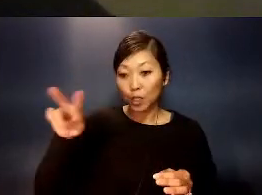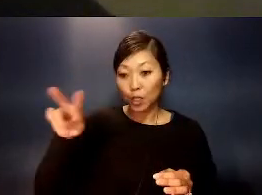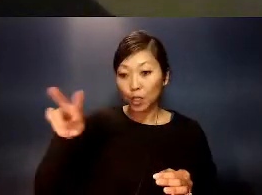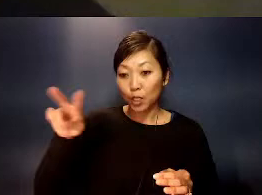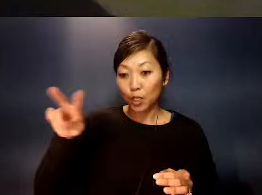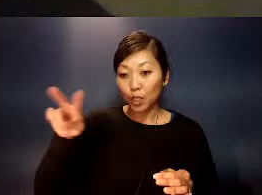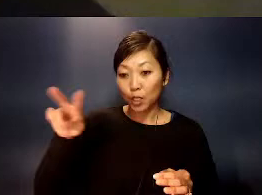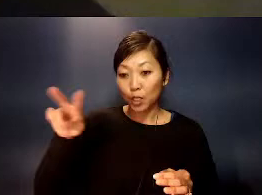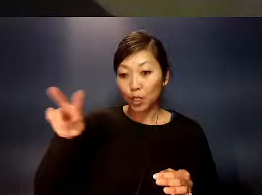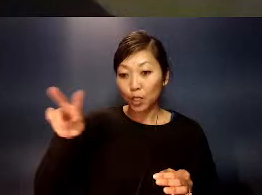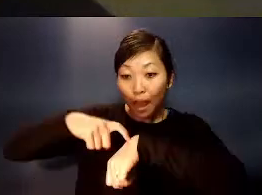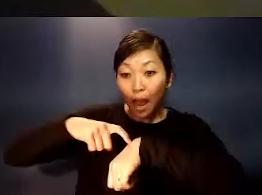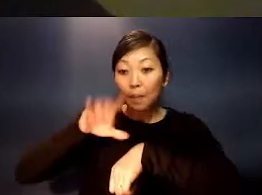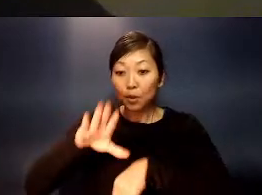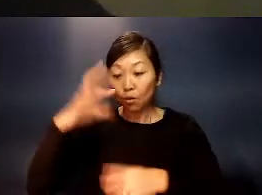SO NOW